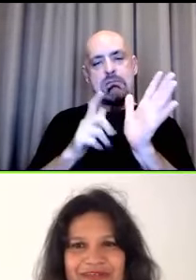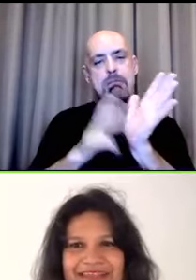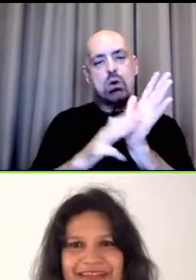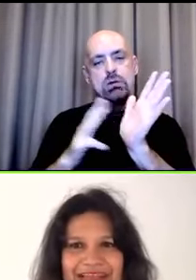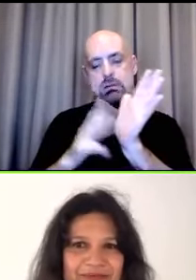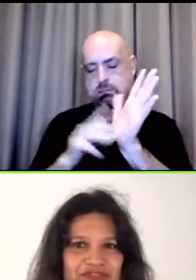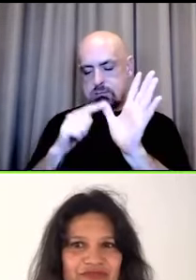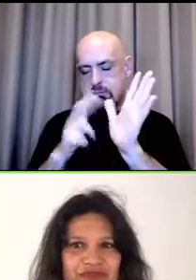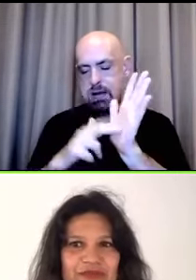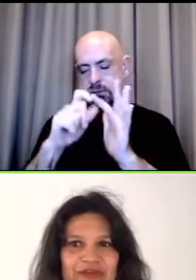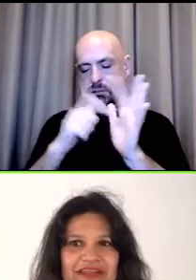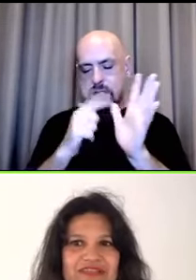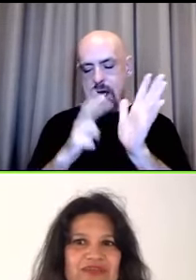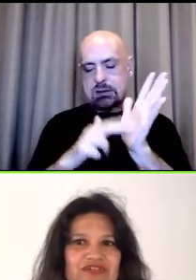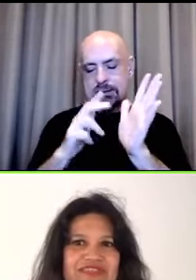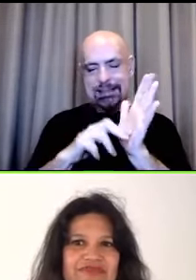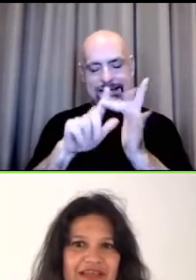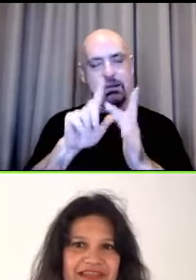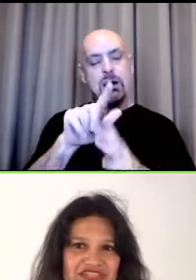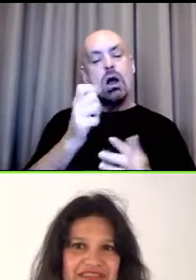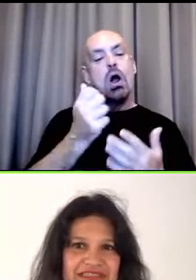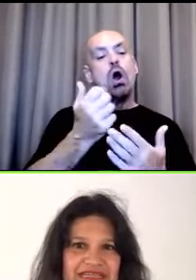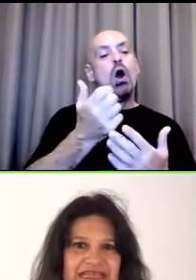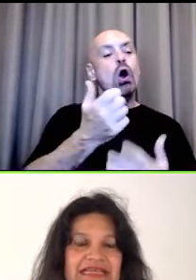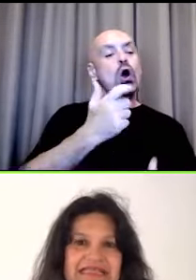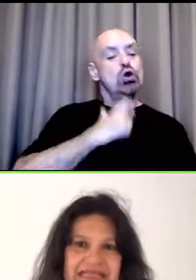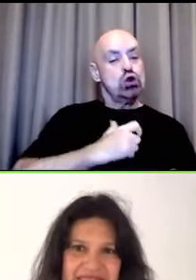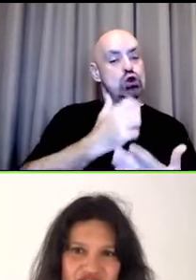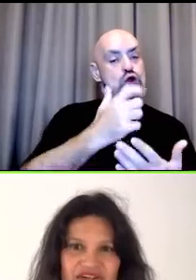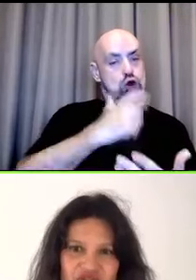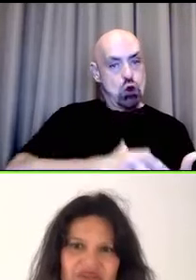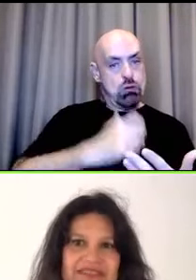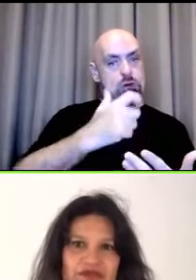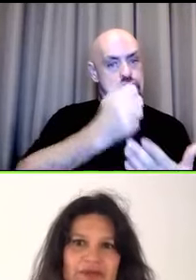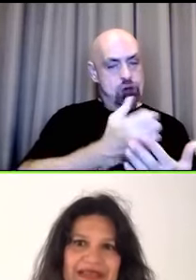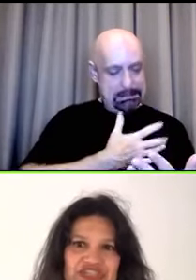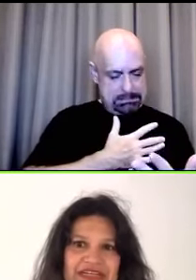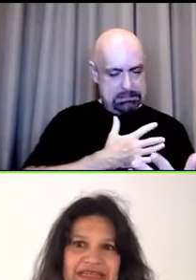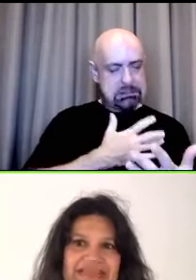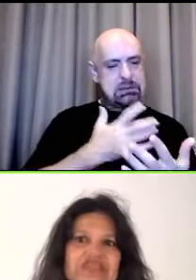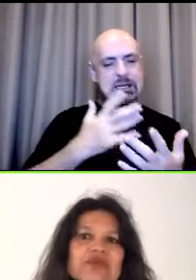facts but also great courage in taking on many questions and